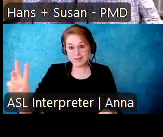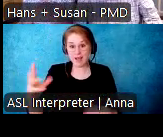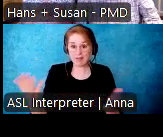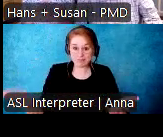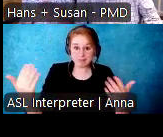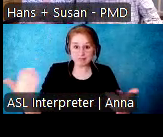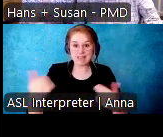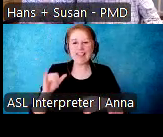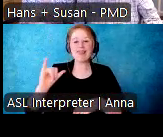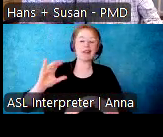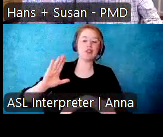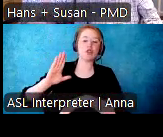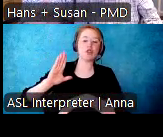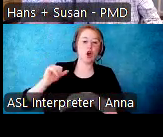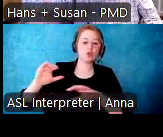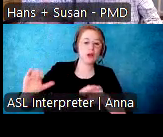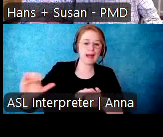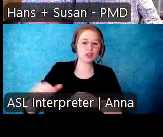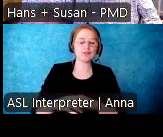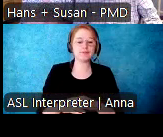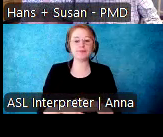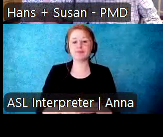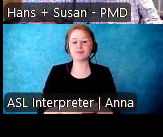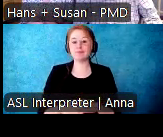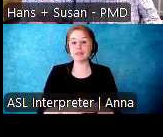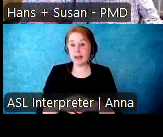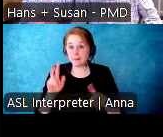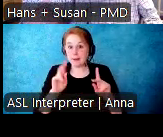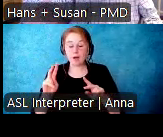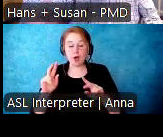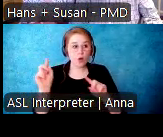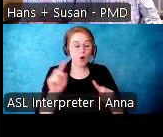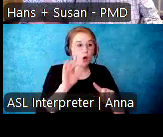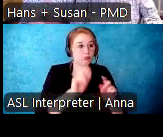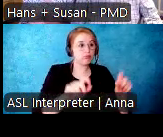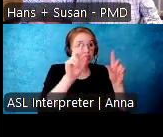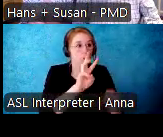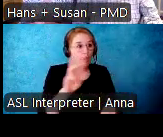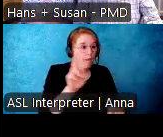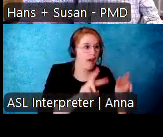Through that website traffic, we generate registrations and capture people's information